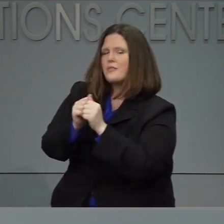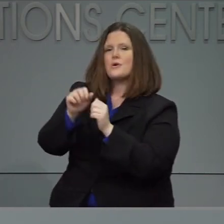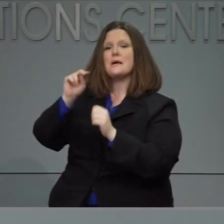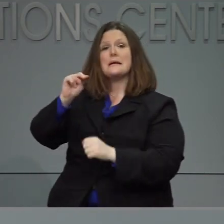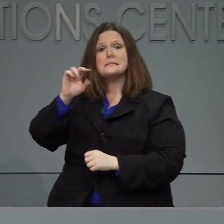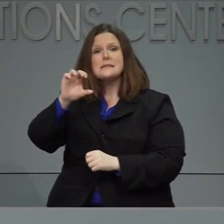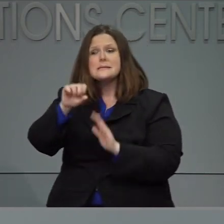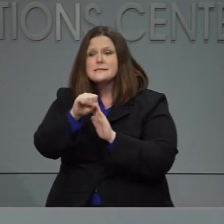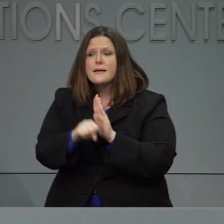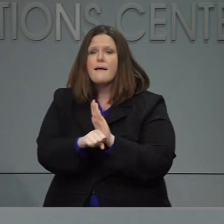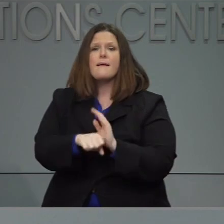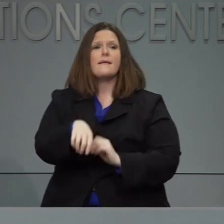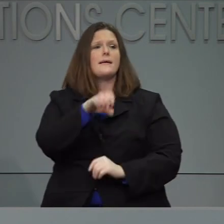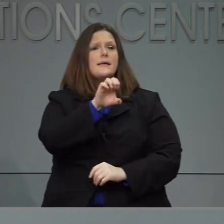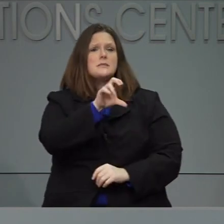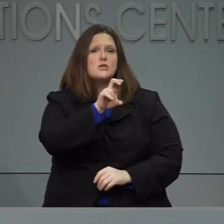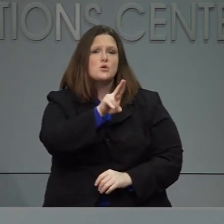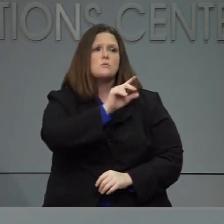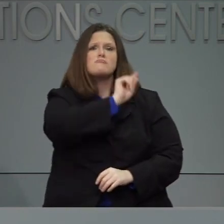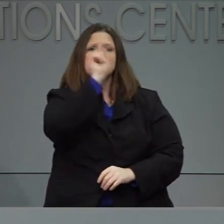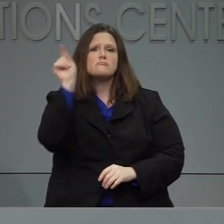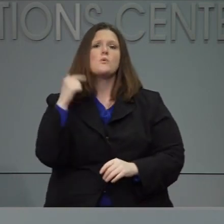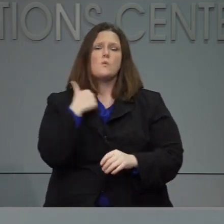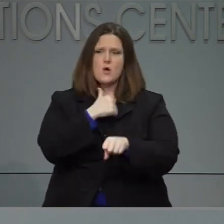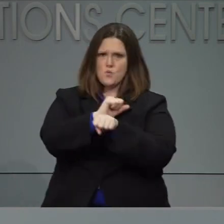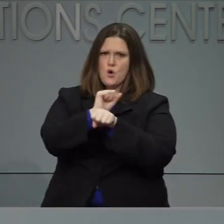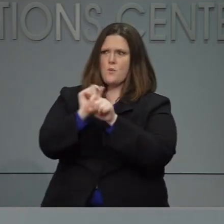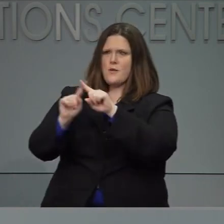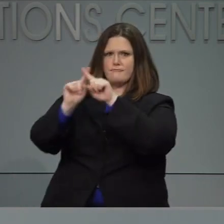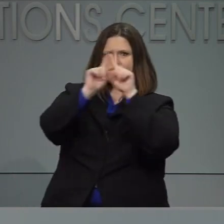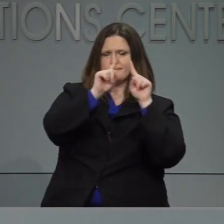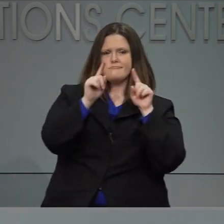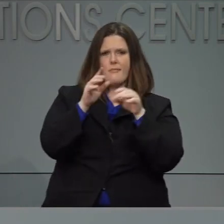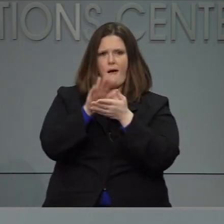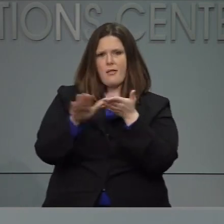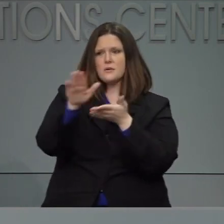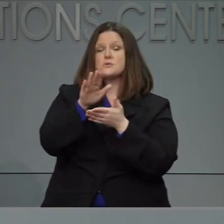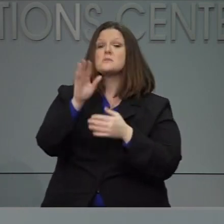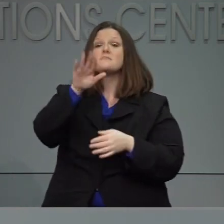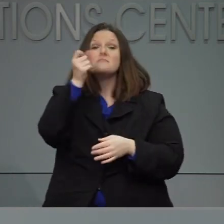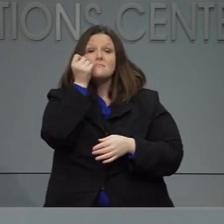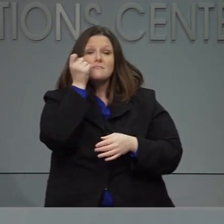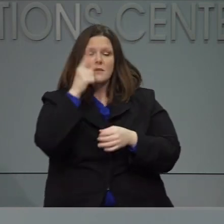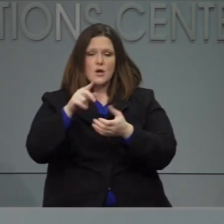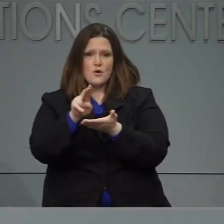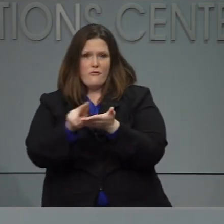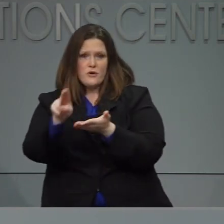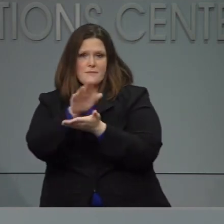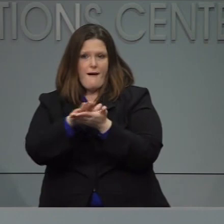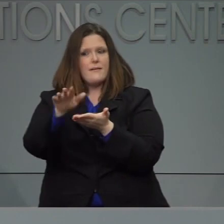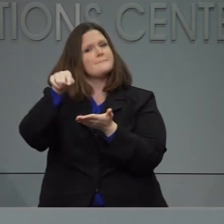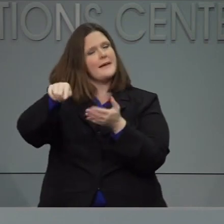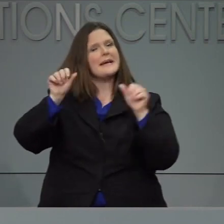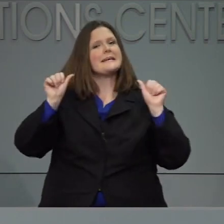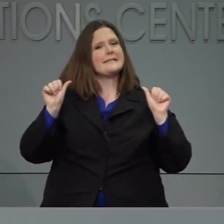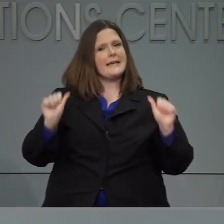AND OTHERS AND WILL CONTINUE TO BE A RESOURCE. NOW THE UNIVERSITY I KNOW THERE IS MORE THE YOU CONVERSE E CAN DO AND